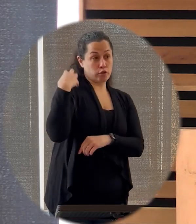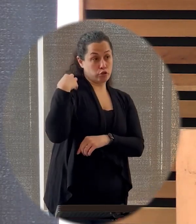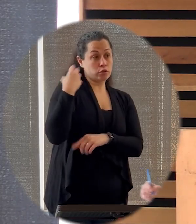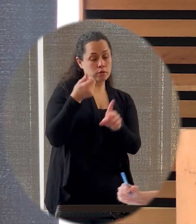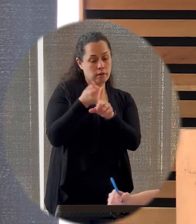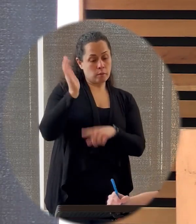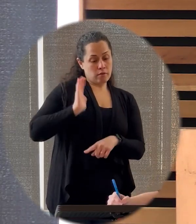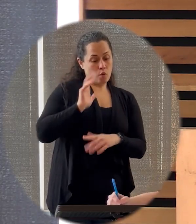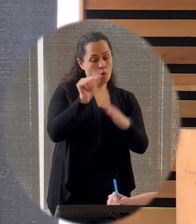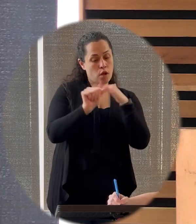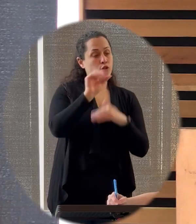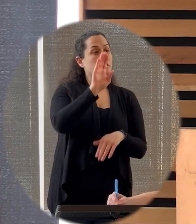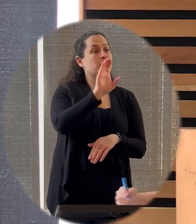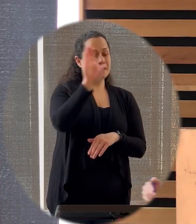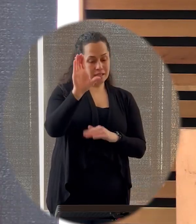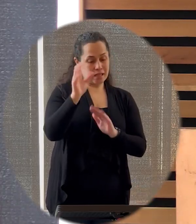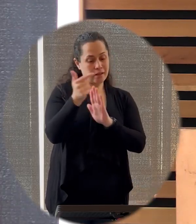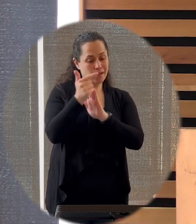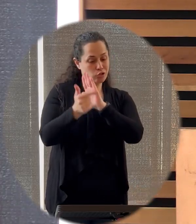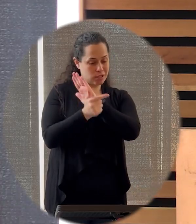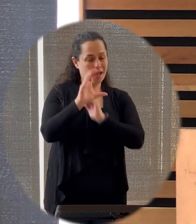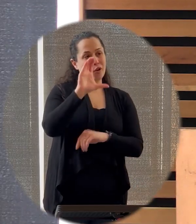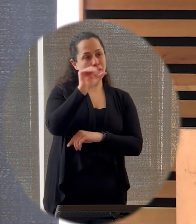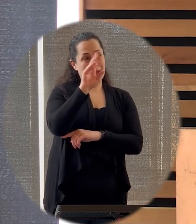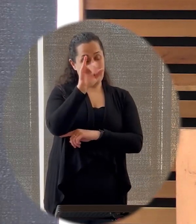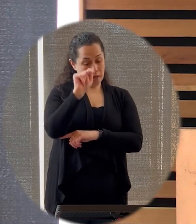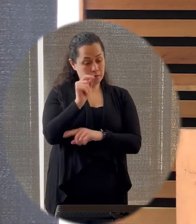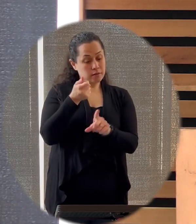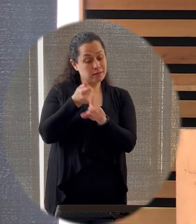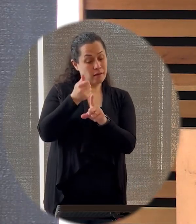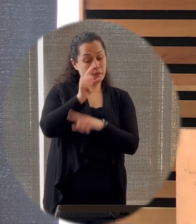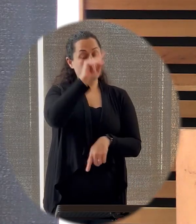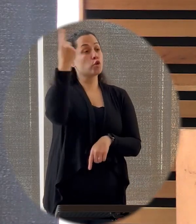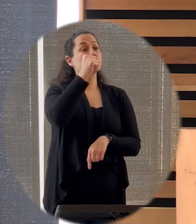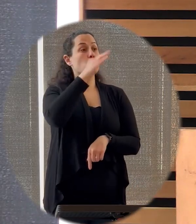former member of BC's legislature and cabinet, Stephanie was the first woman with a visible